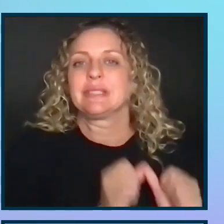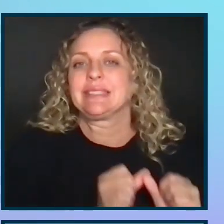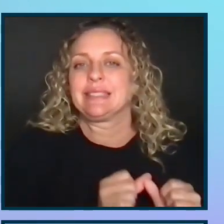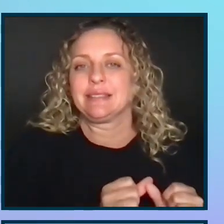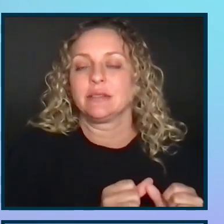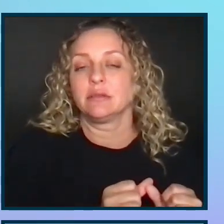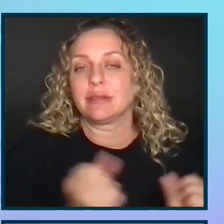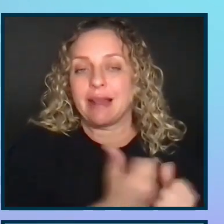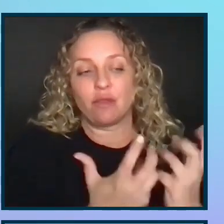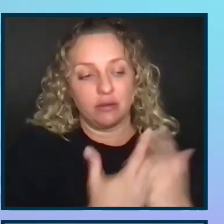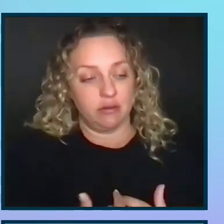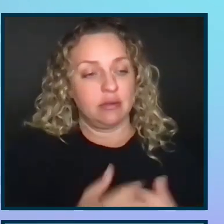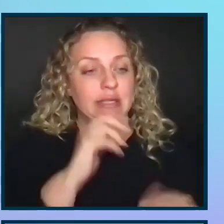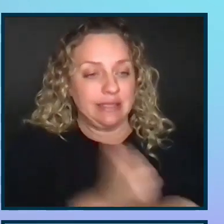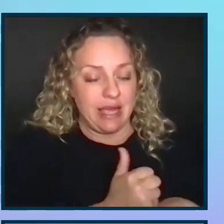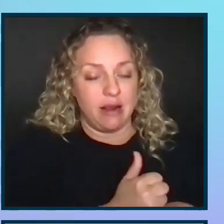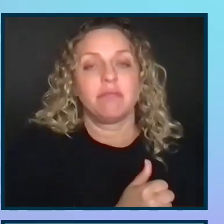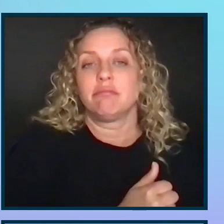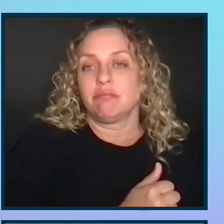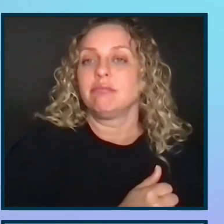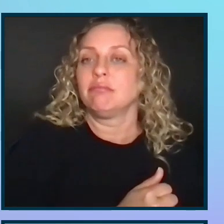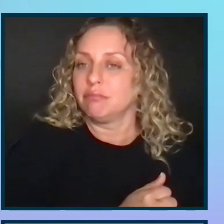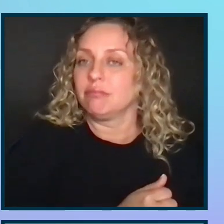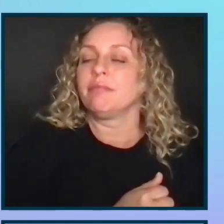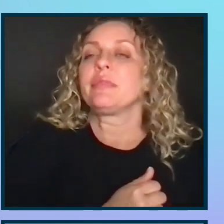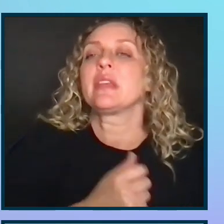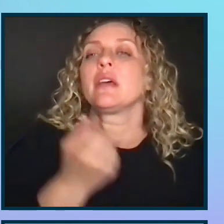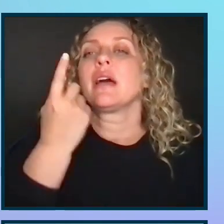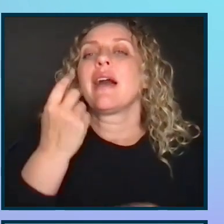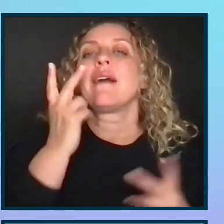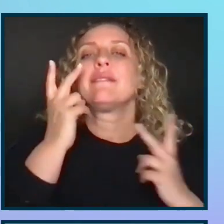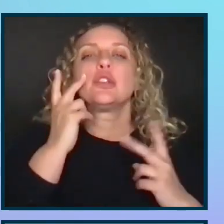So we only try to include visuals when necessary. It always provided supporting texts.